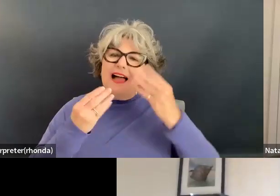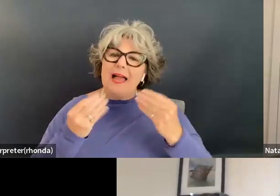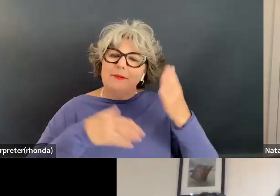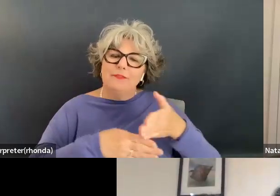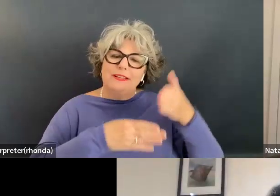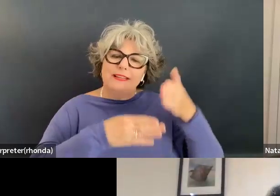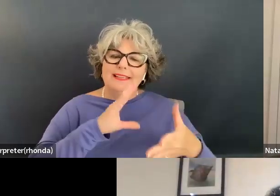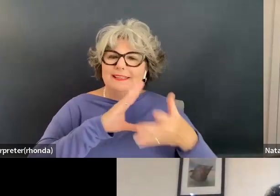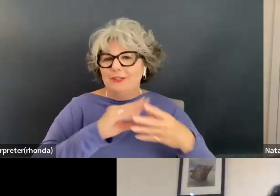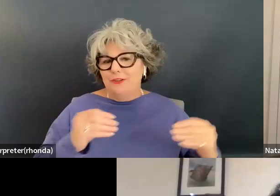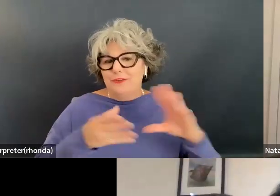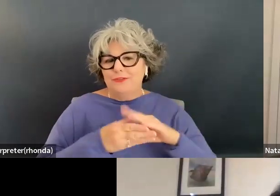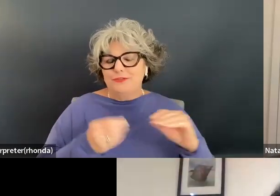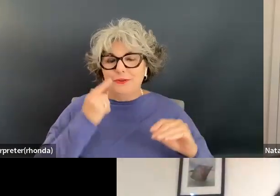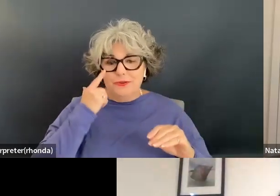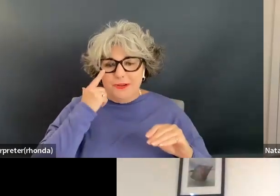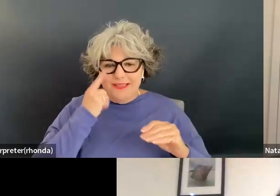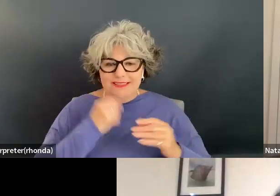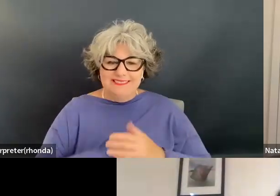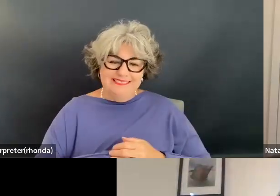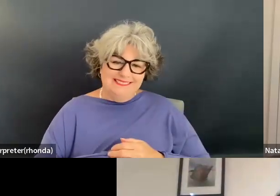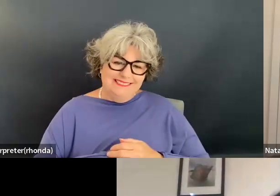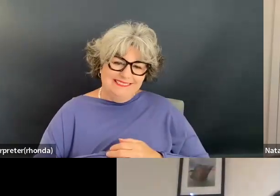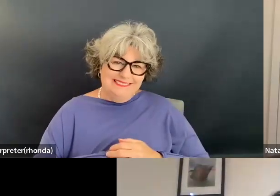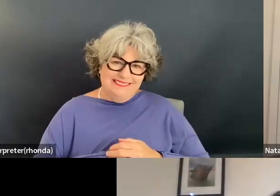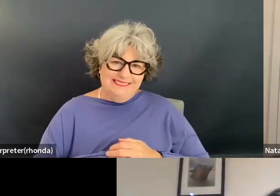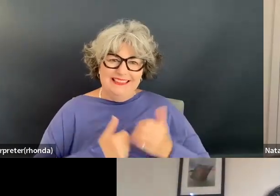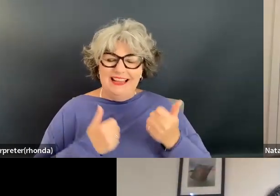I tried to not give that much in front of cameras.